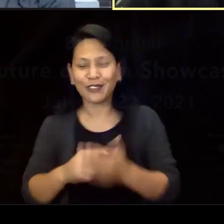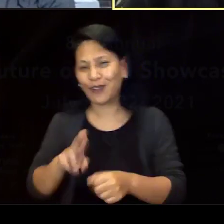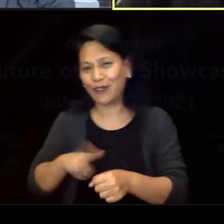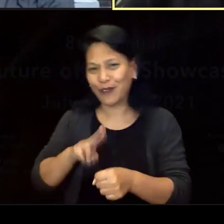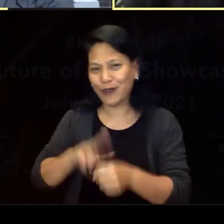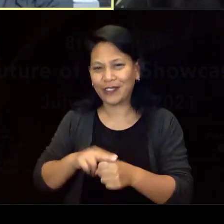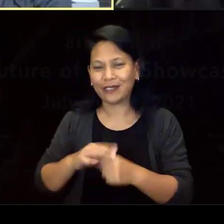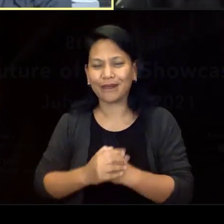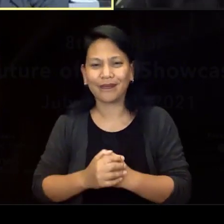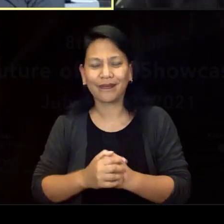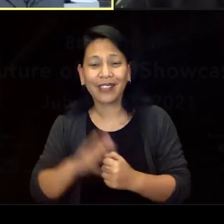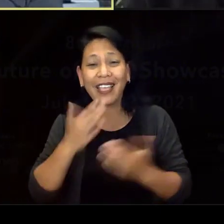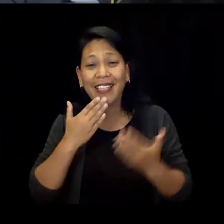Yeah, thanks everyone.